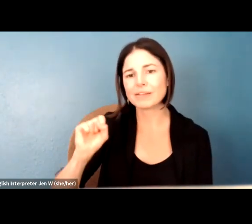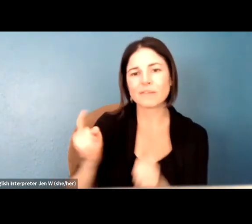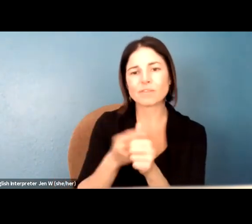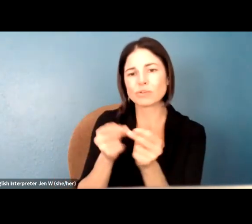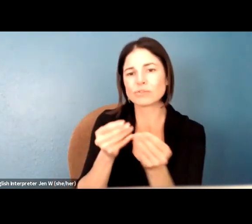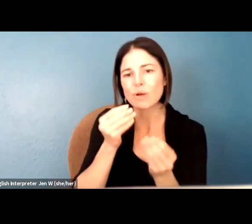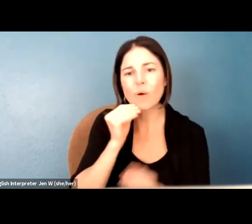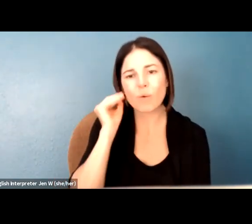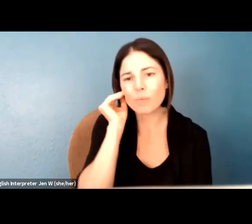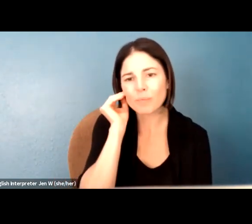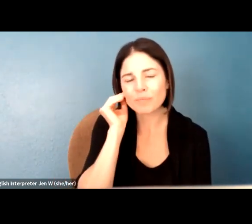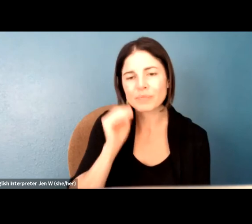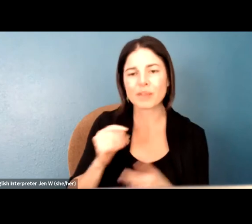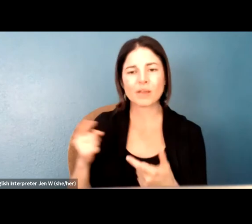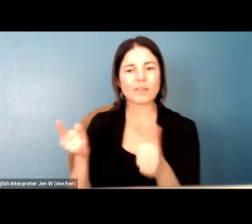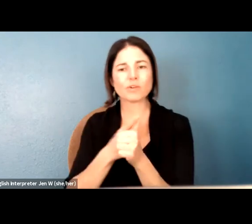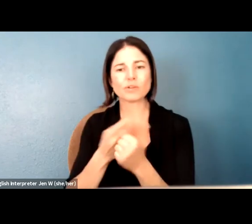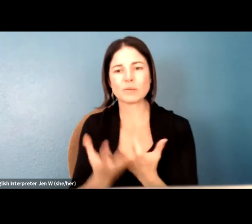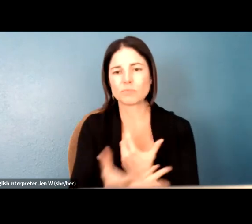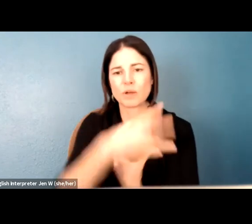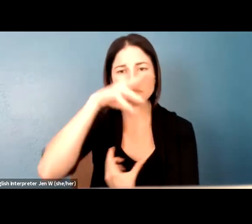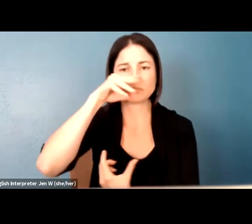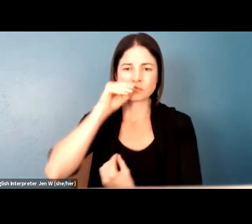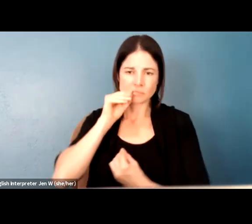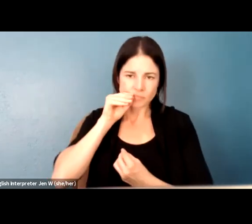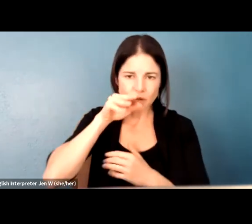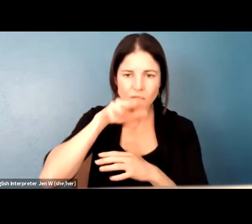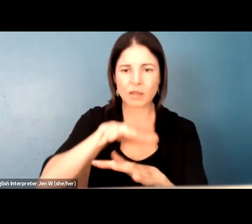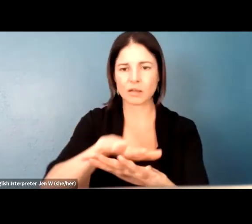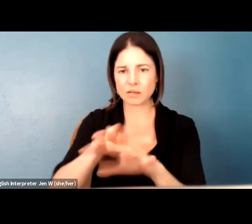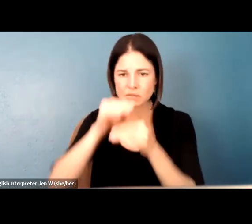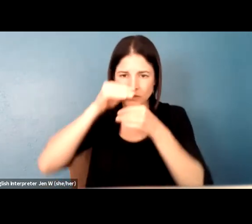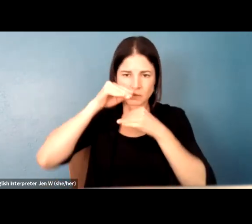traveling in and out of porous lungs up and down your trachea.